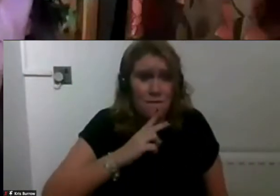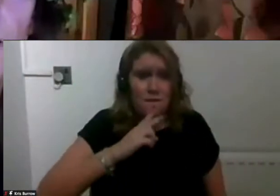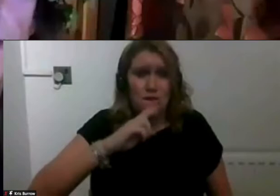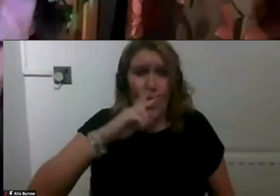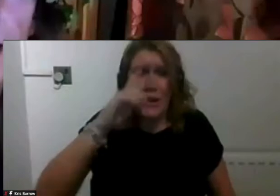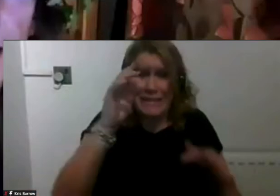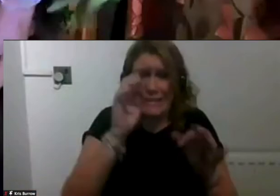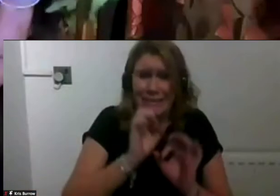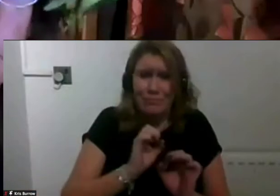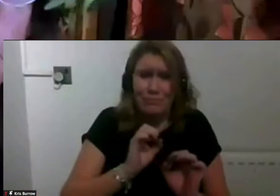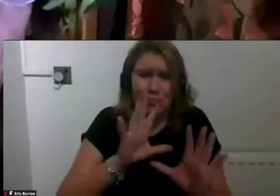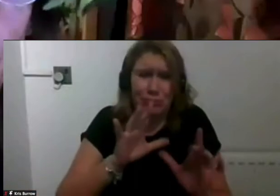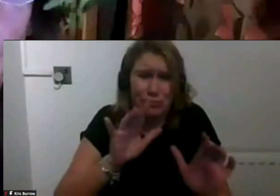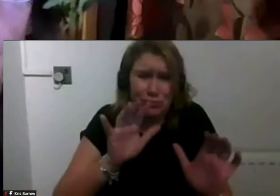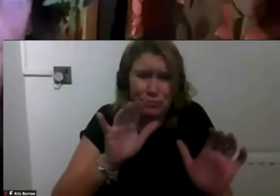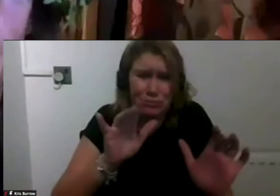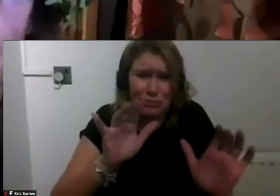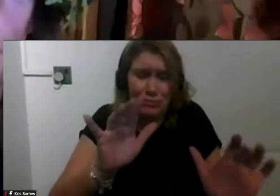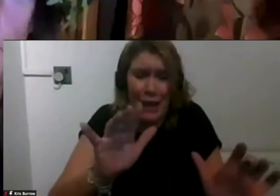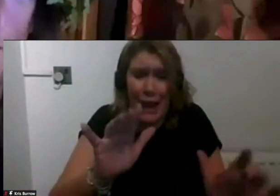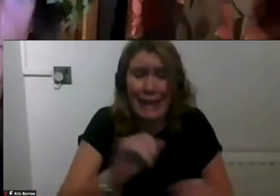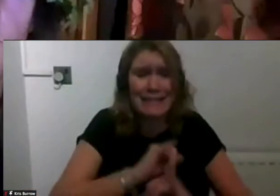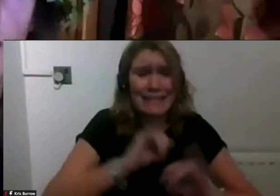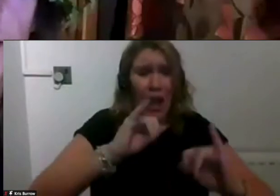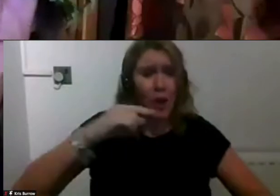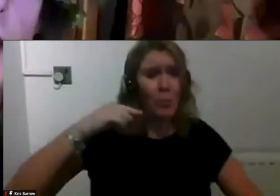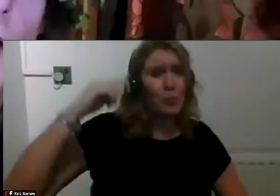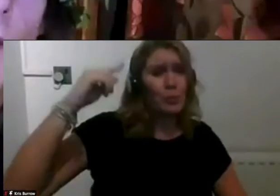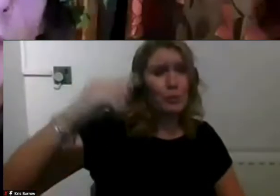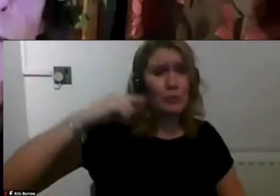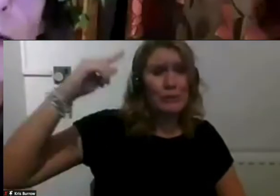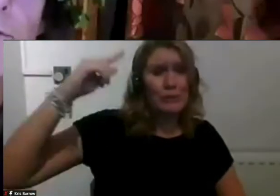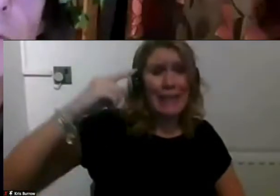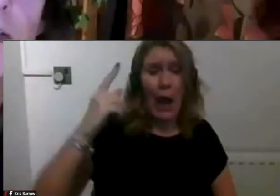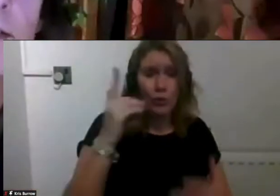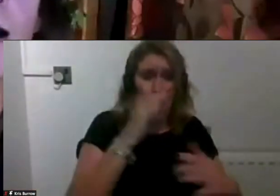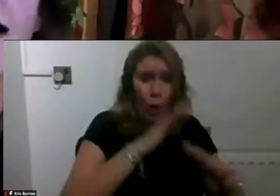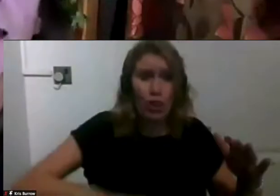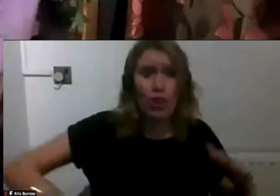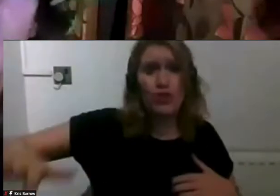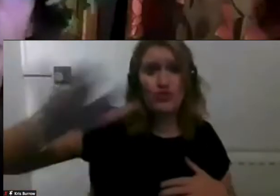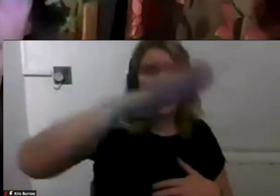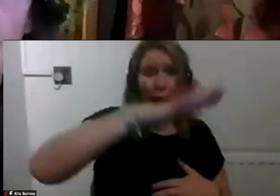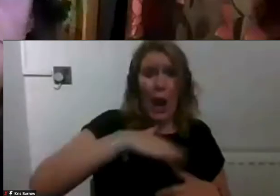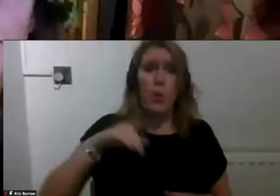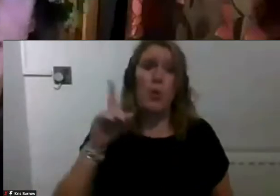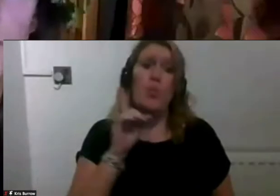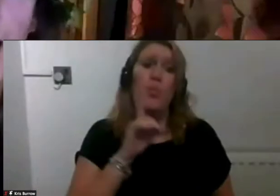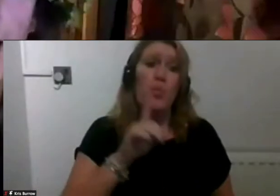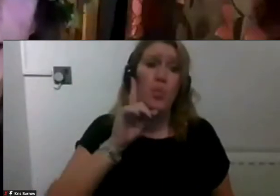Pounding Heathen hoofs, thunder on the ground. Women from the sky, ride out in a pack,